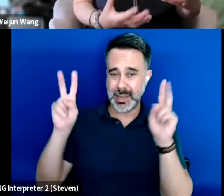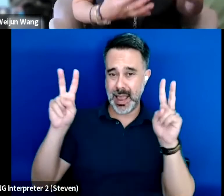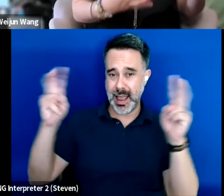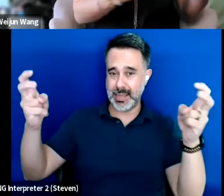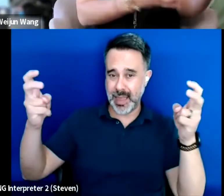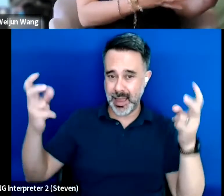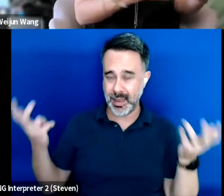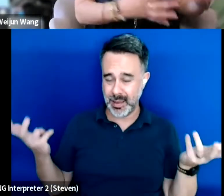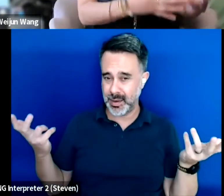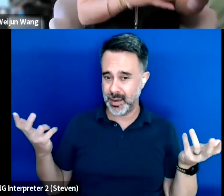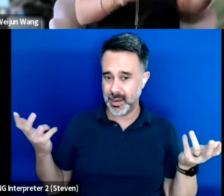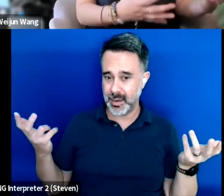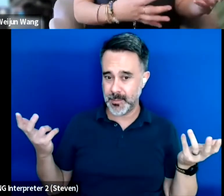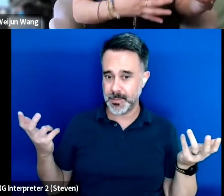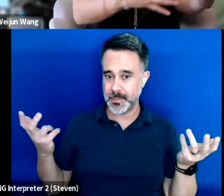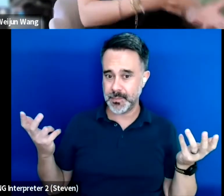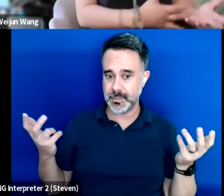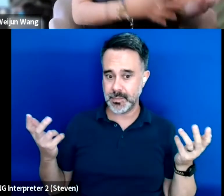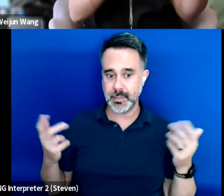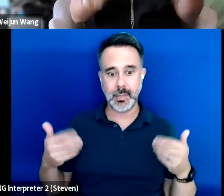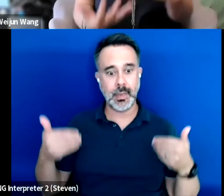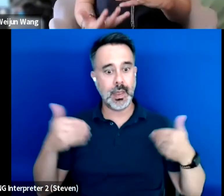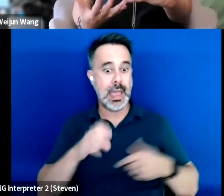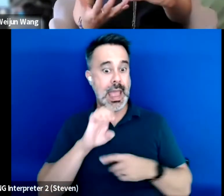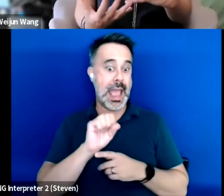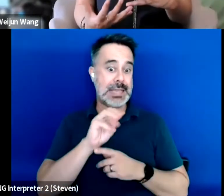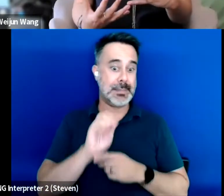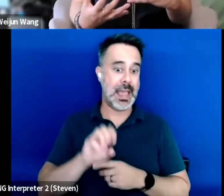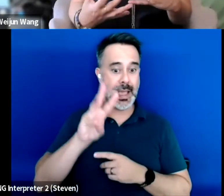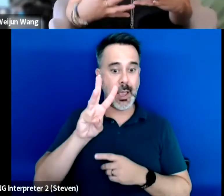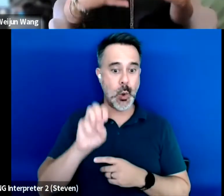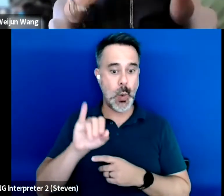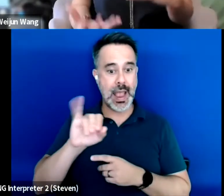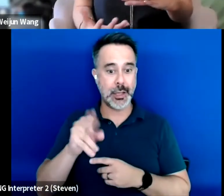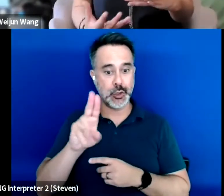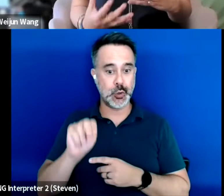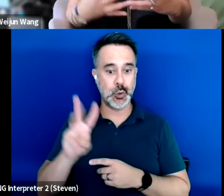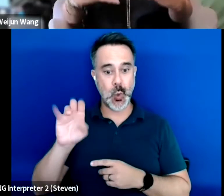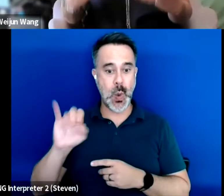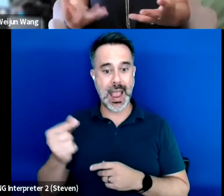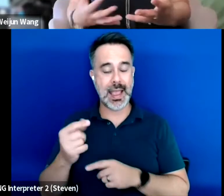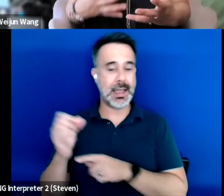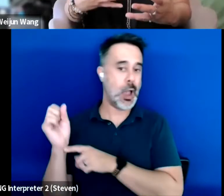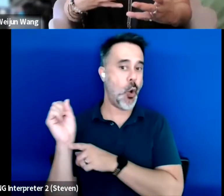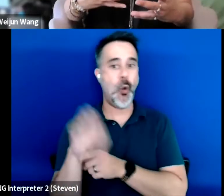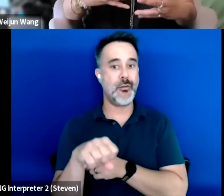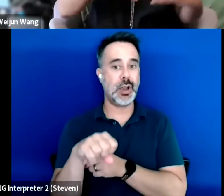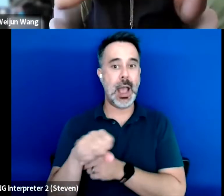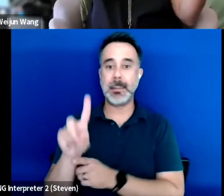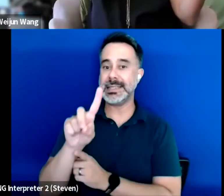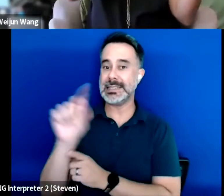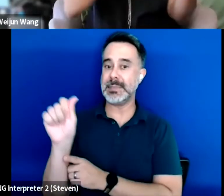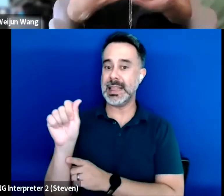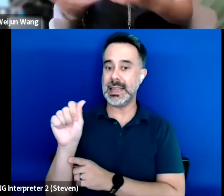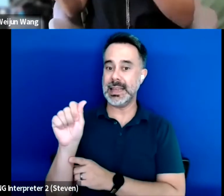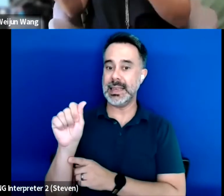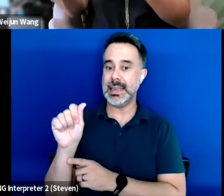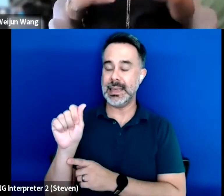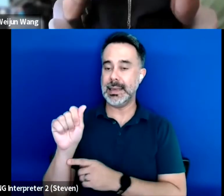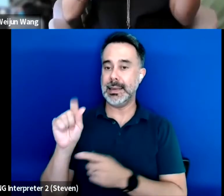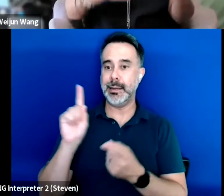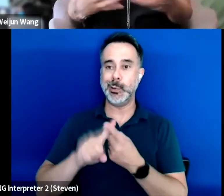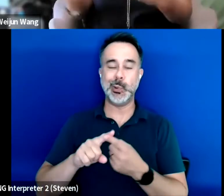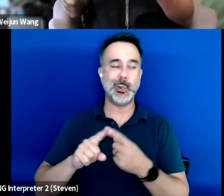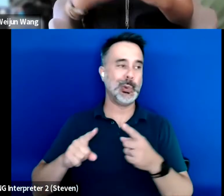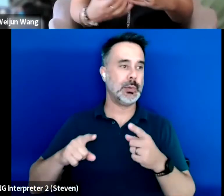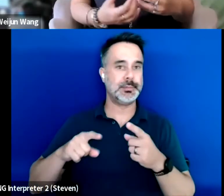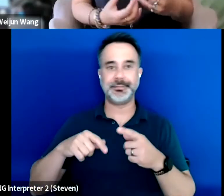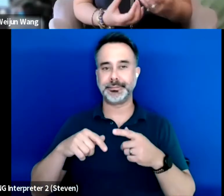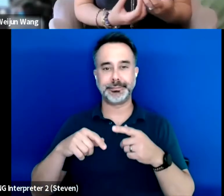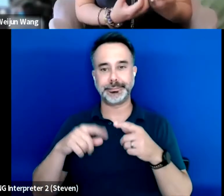Yeah. I think, in writing my book, what I struggled with in reading other books